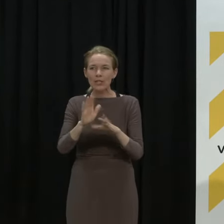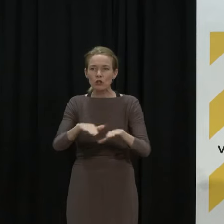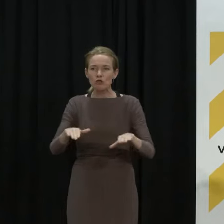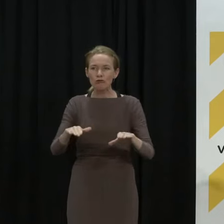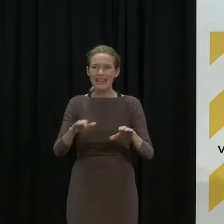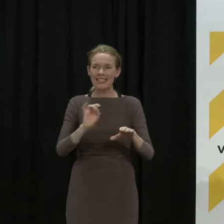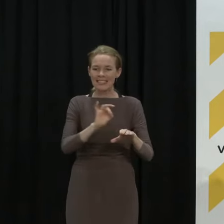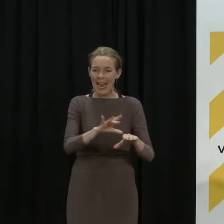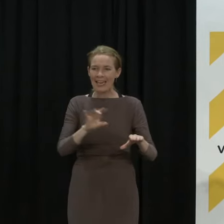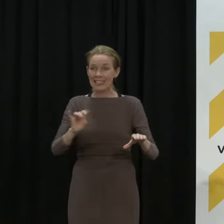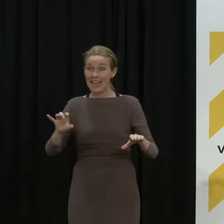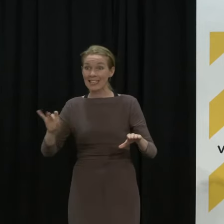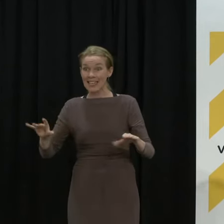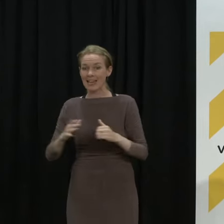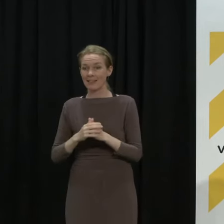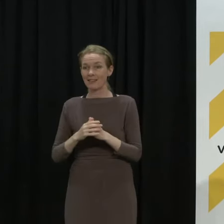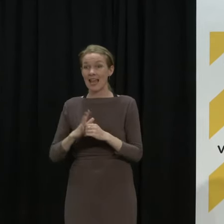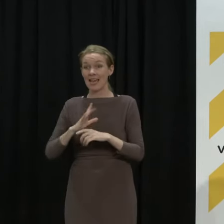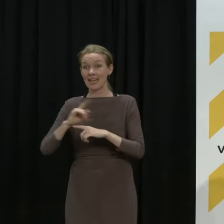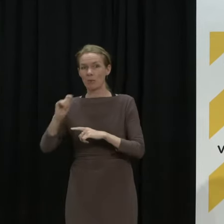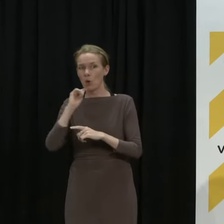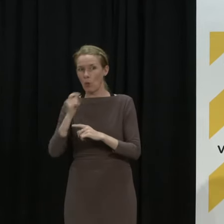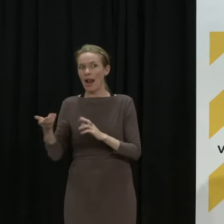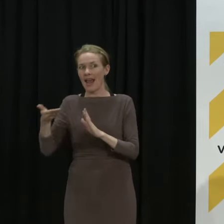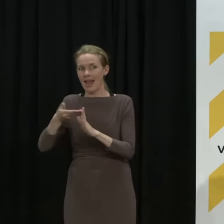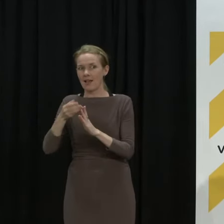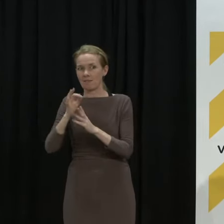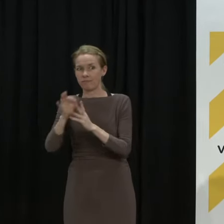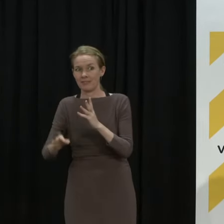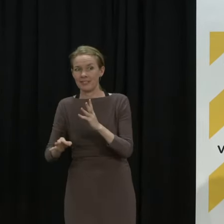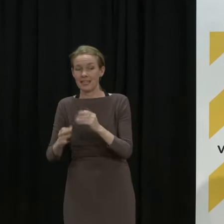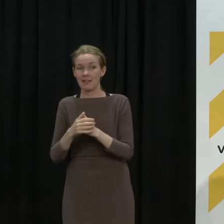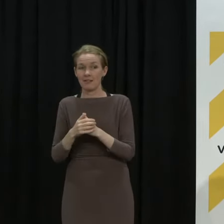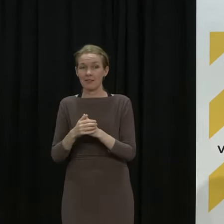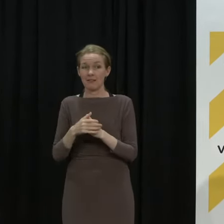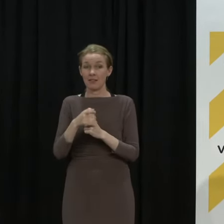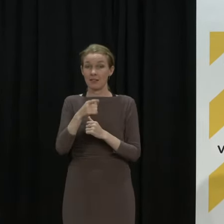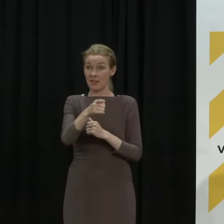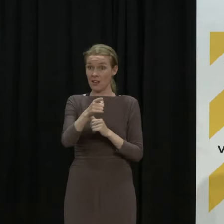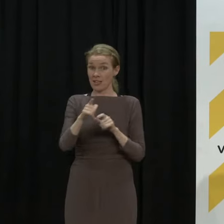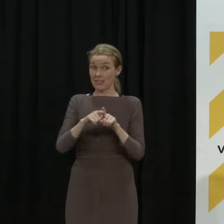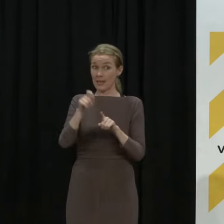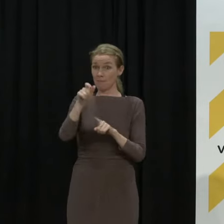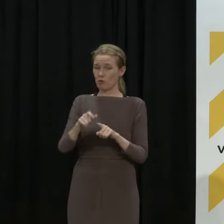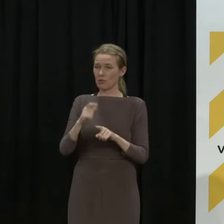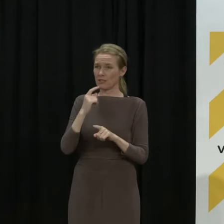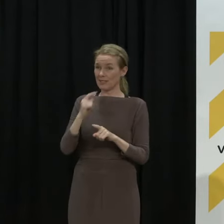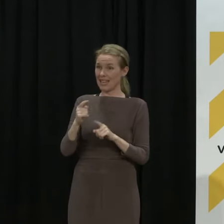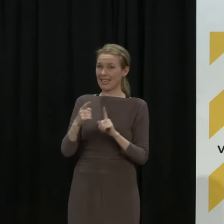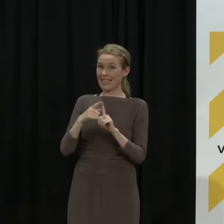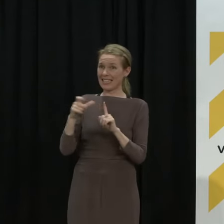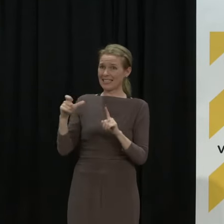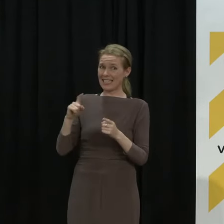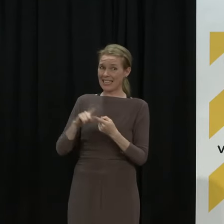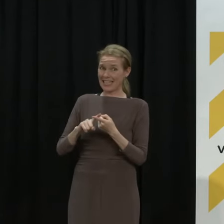and the teachers? There were other protective measures in space, the protective levels where ECE is operating it is limited in turn of the group size, other protective measures put in